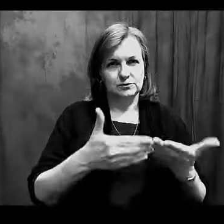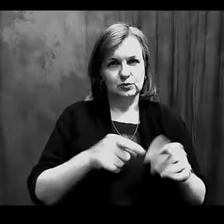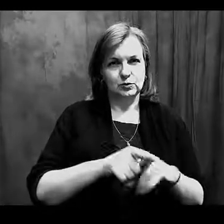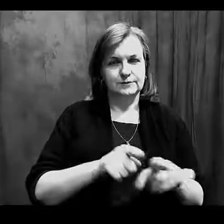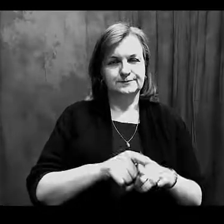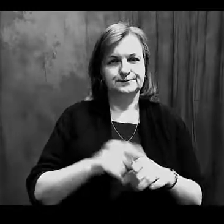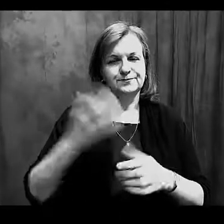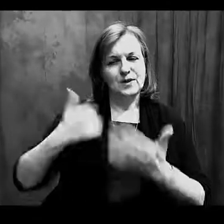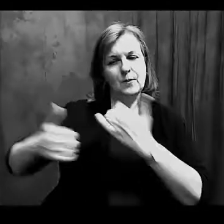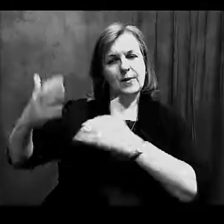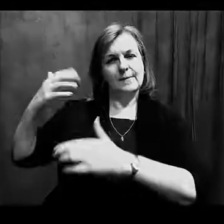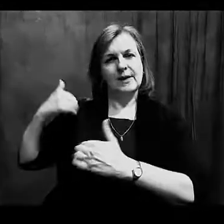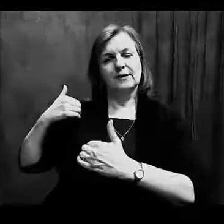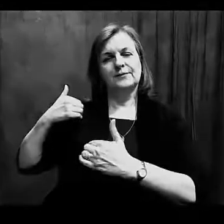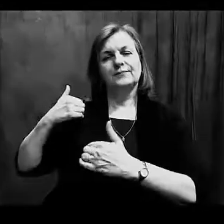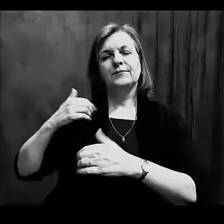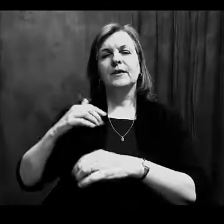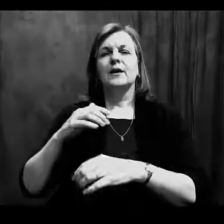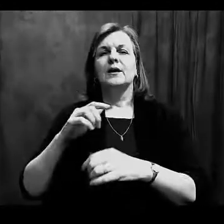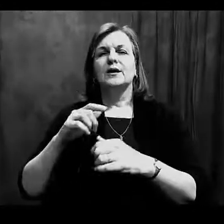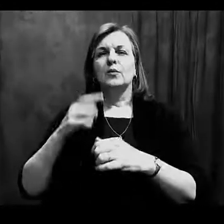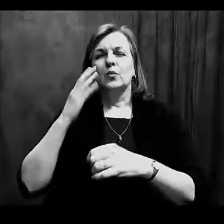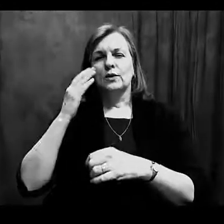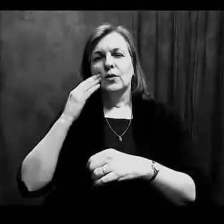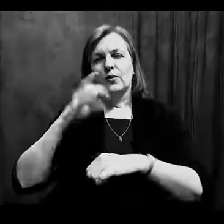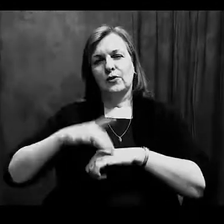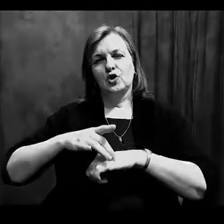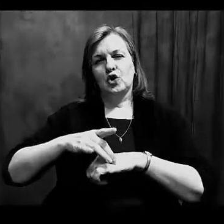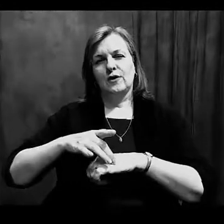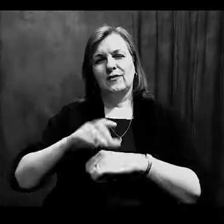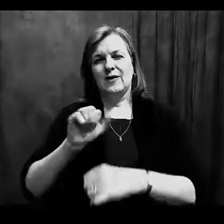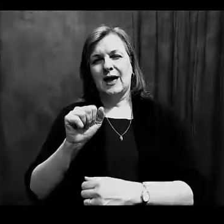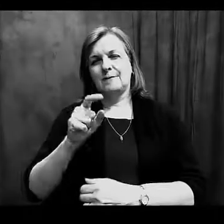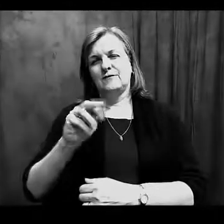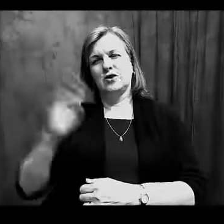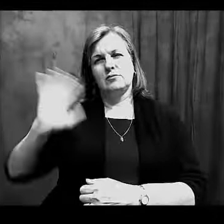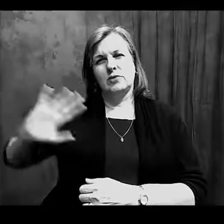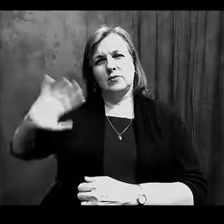so with early atmosphere we know that the early atmosphere